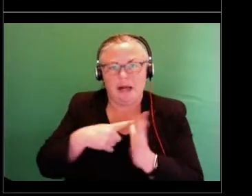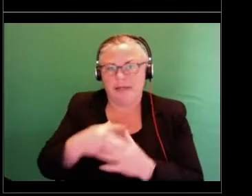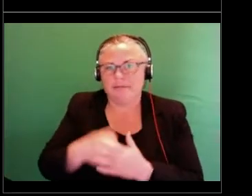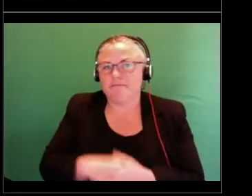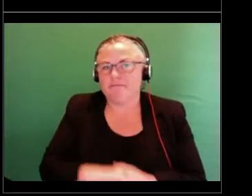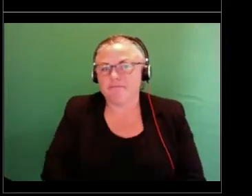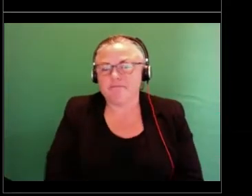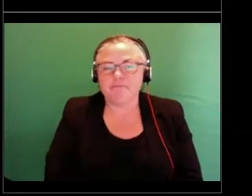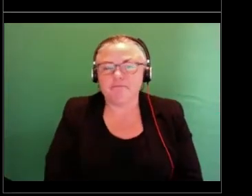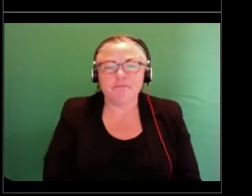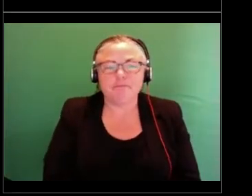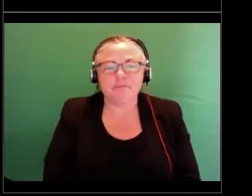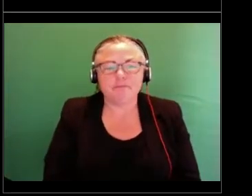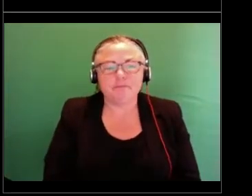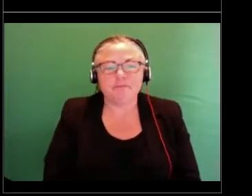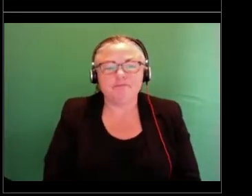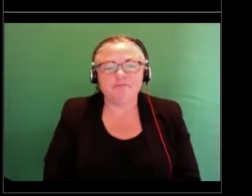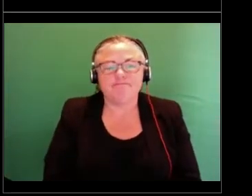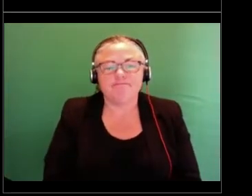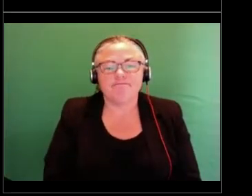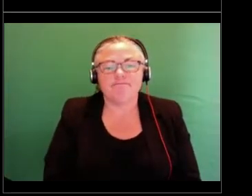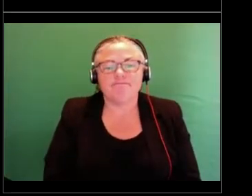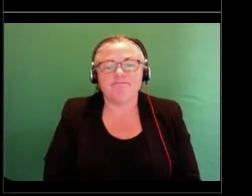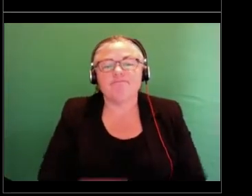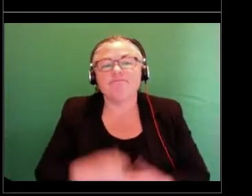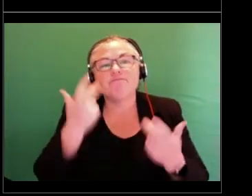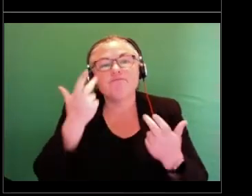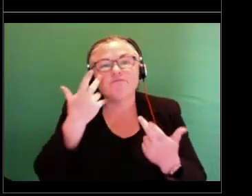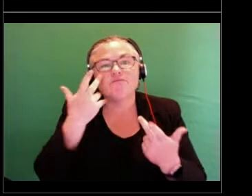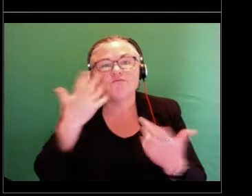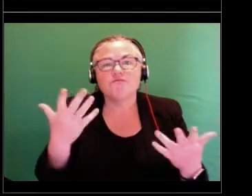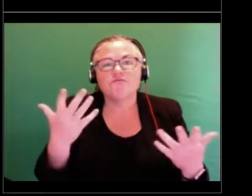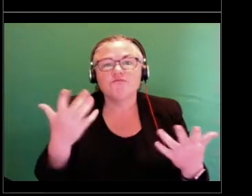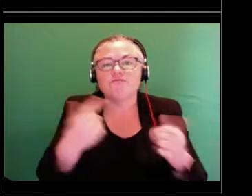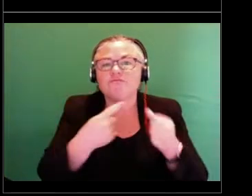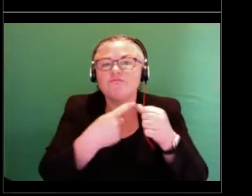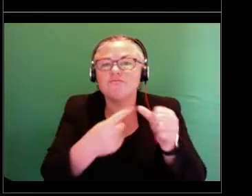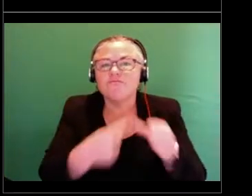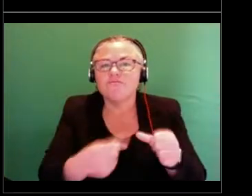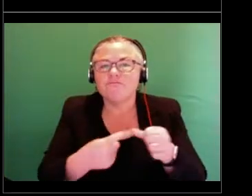It has been around for a little while now.